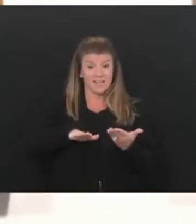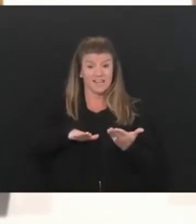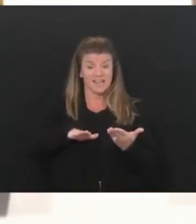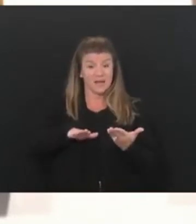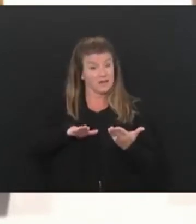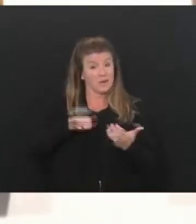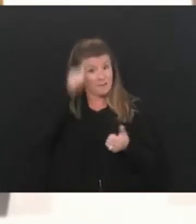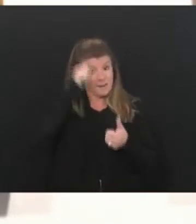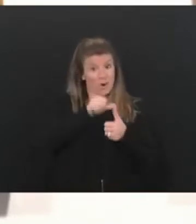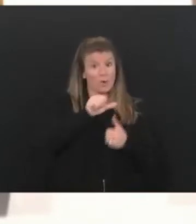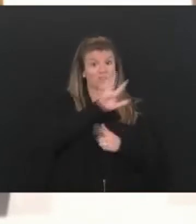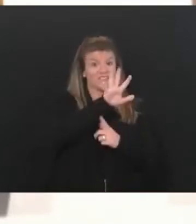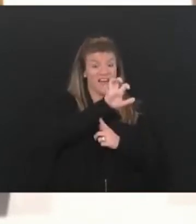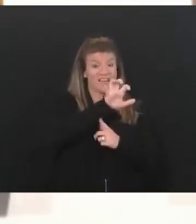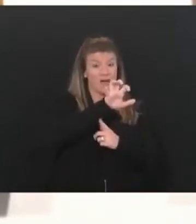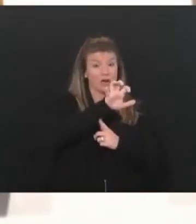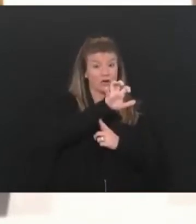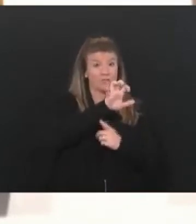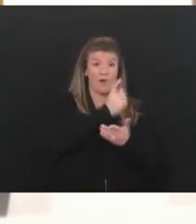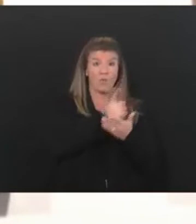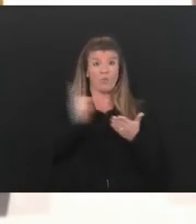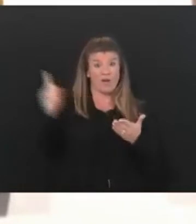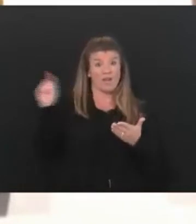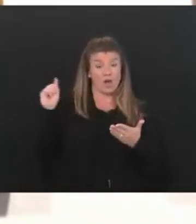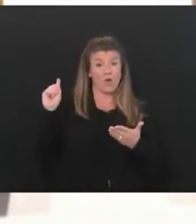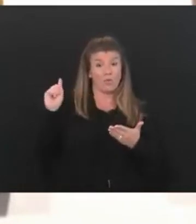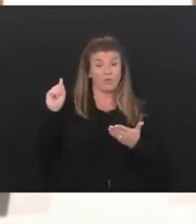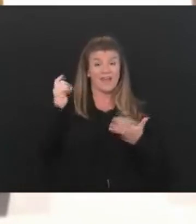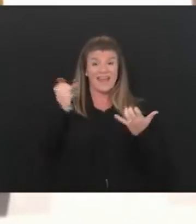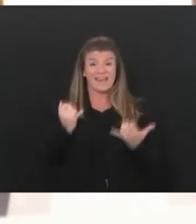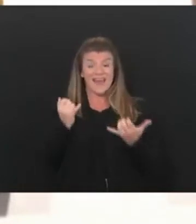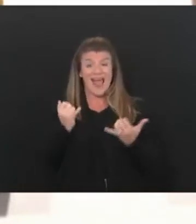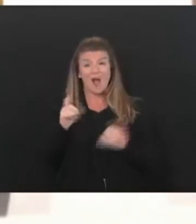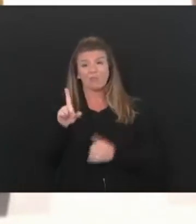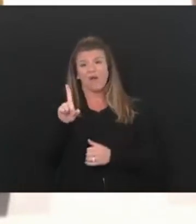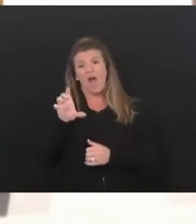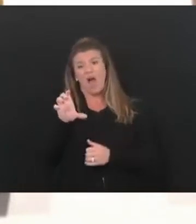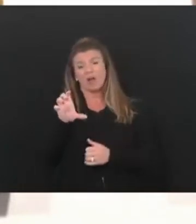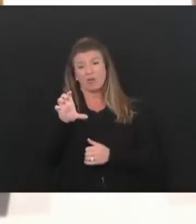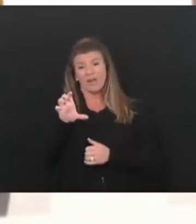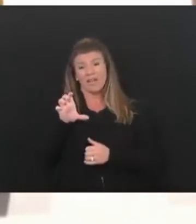WHAT WE DO, OUR NUMBER OF EXPECTED PEOPLE DYING HAS GONE